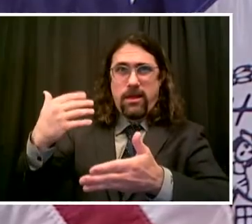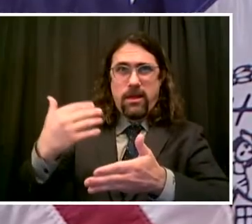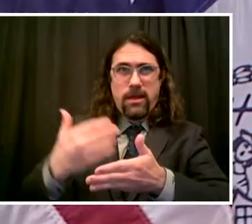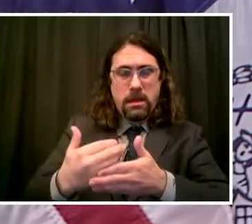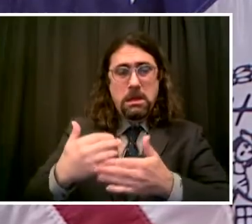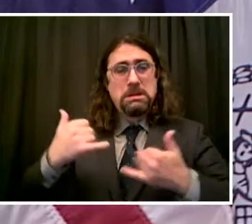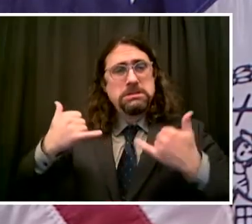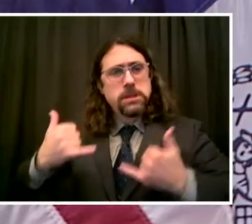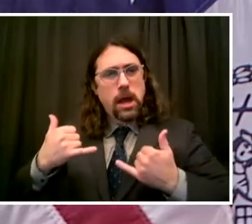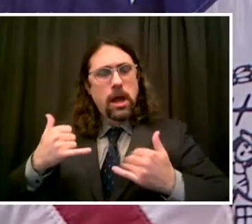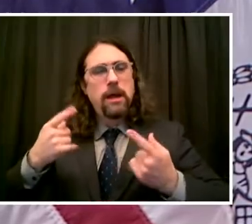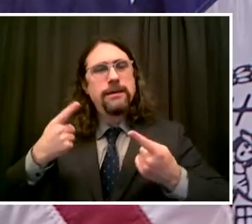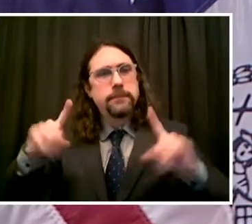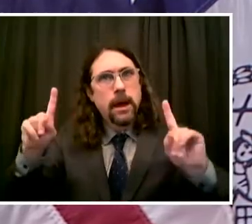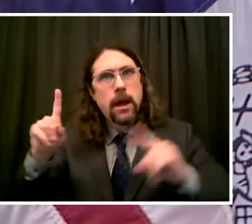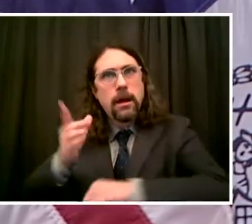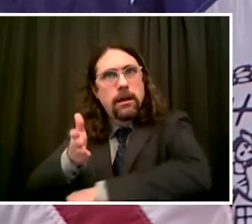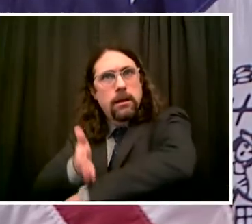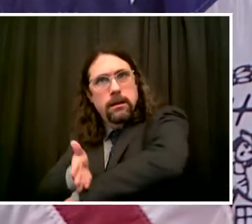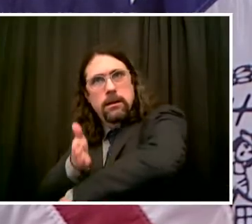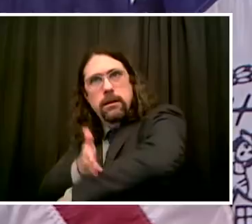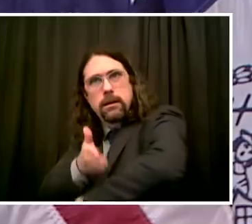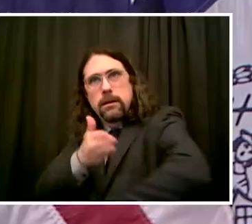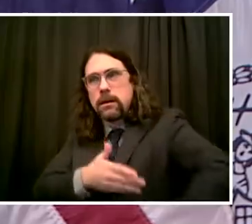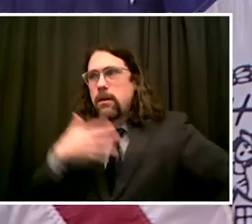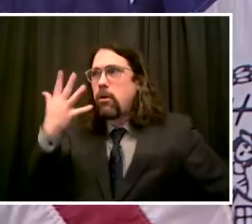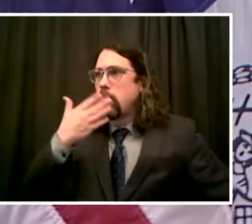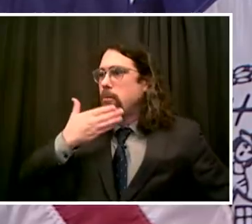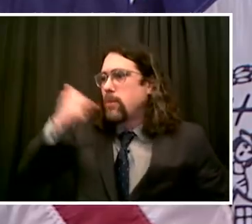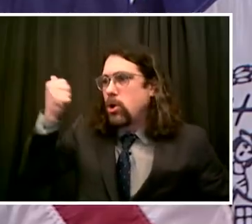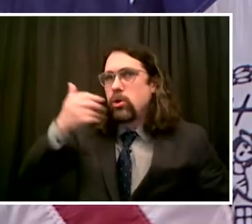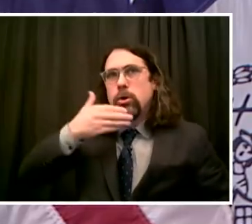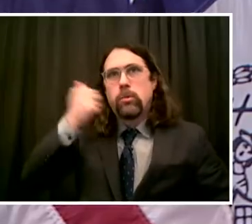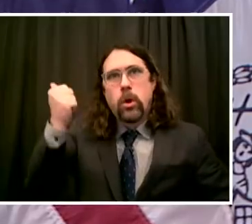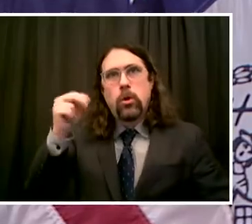NOW THANK TWOD IN RECENT DAYS, WE HAVE HAD H ERNEWS. WE'RE S NOT OUT OF THE WOODS, BUT MUCH BETTER